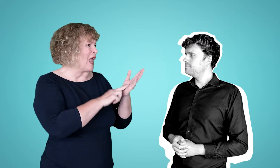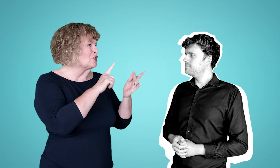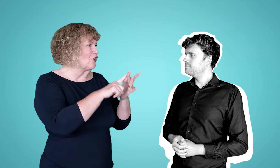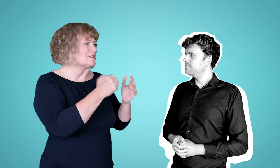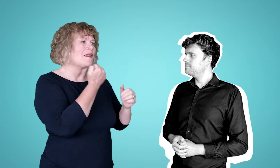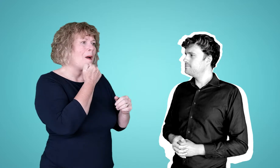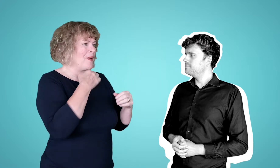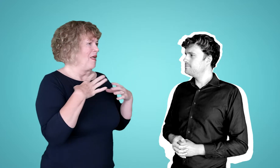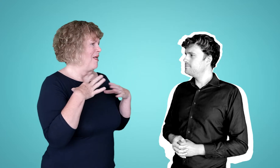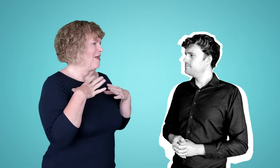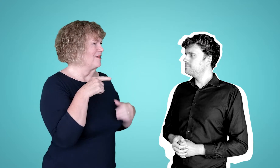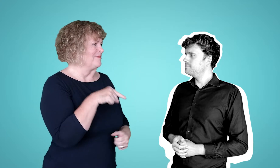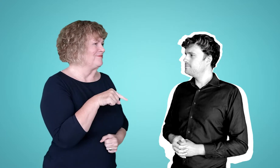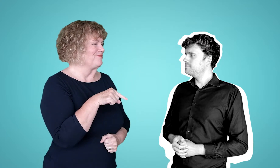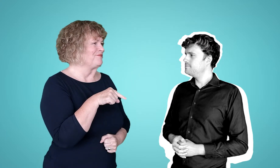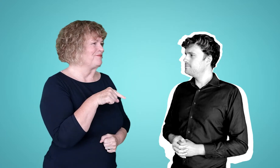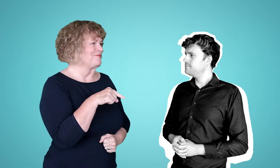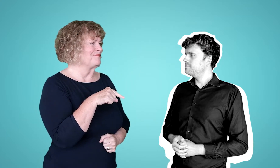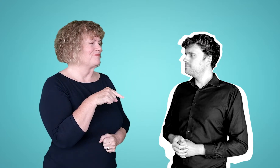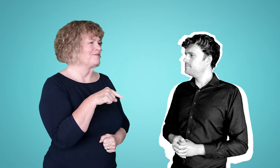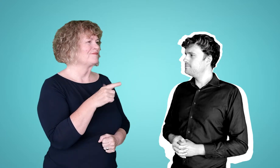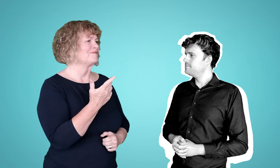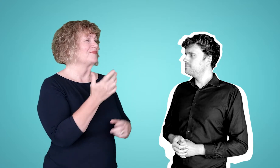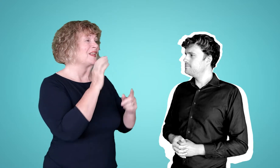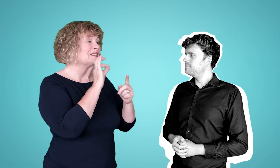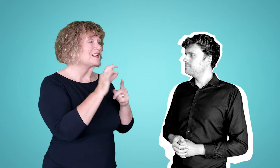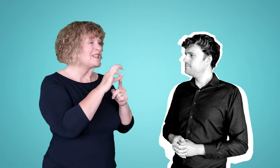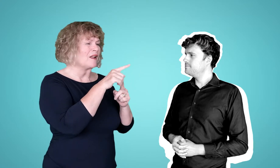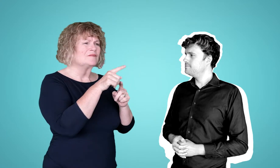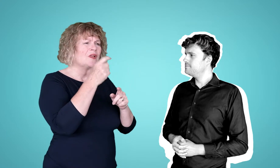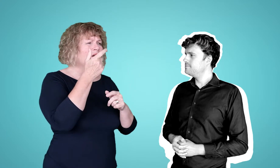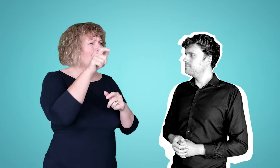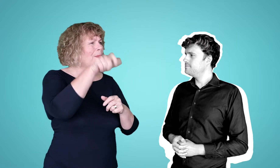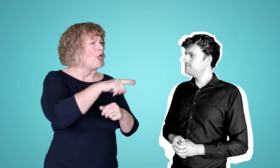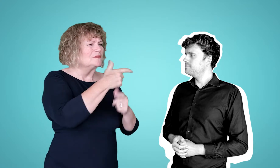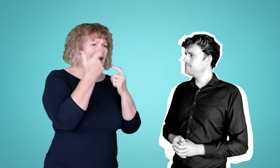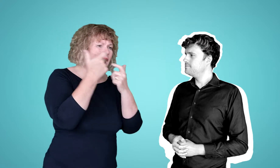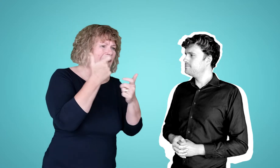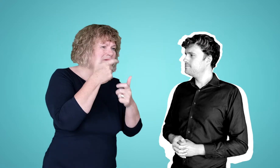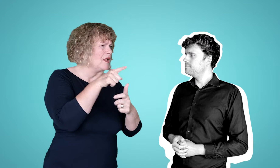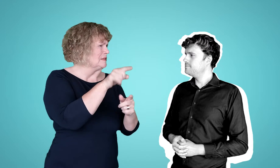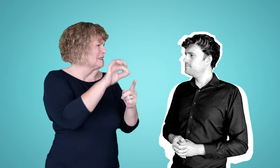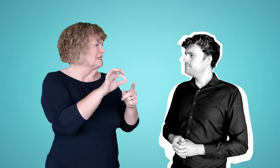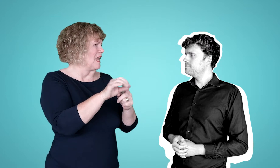their National Insurance number. Details of the person being cared for.